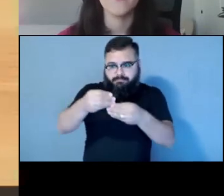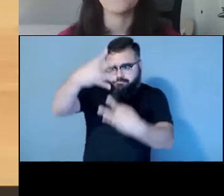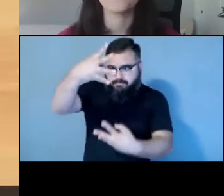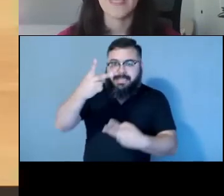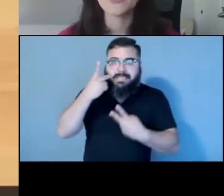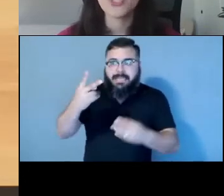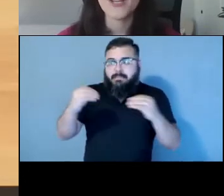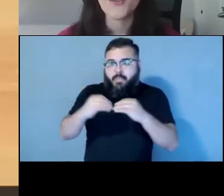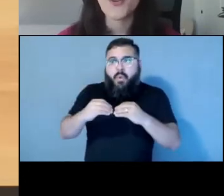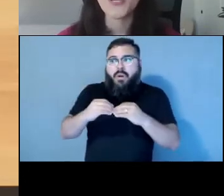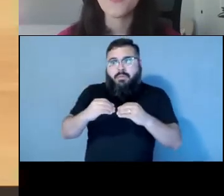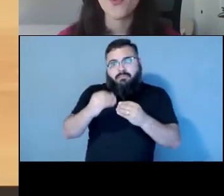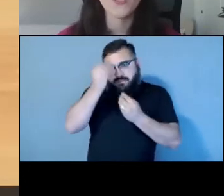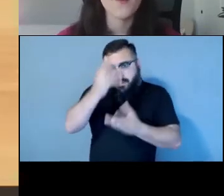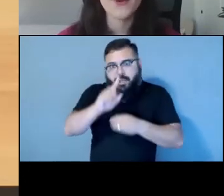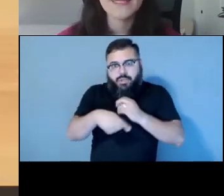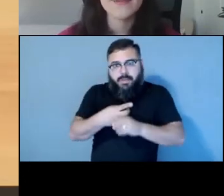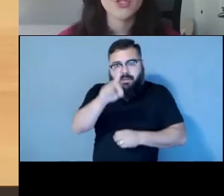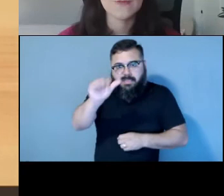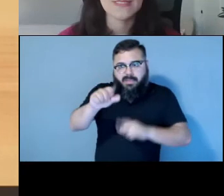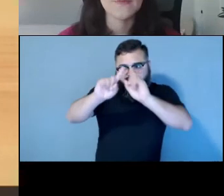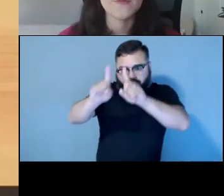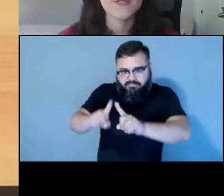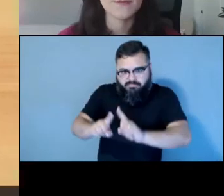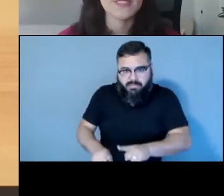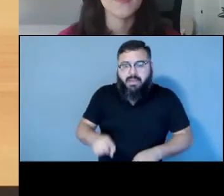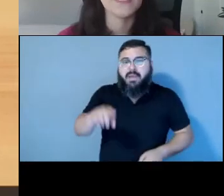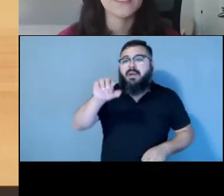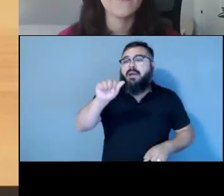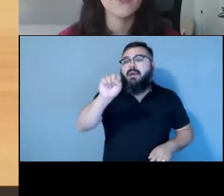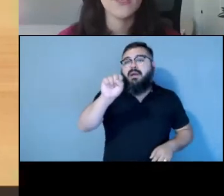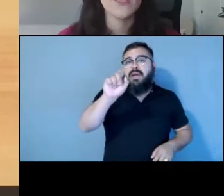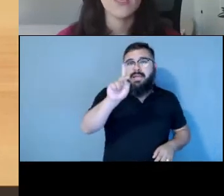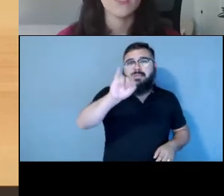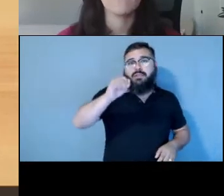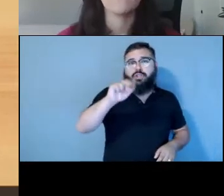askjan.org is more comprehensive in terms of the types of disabilities covered,